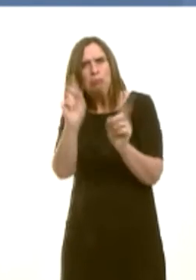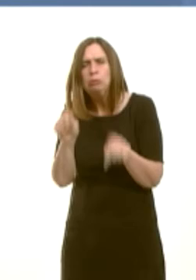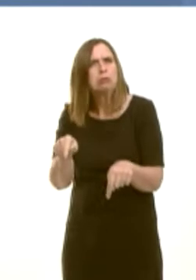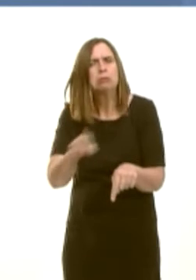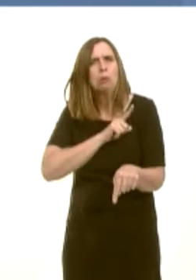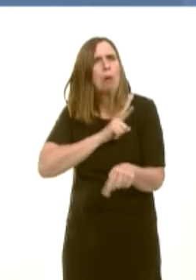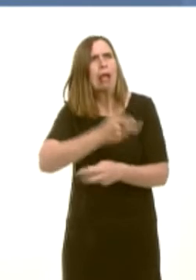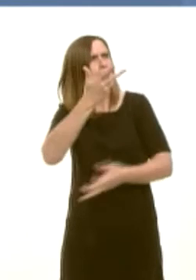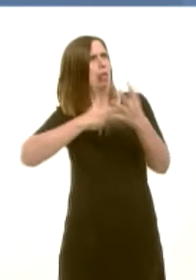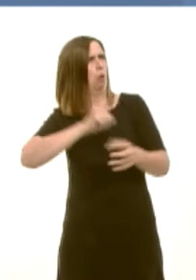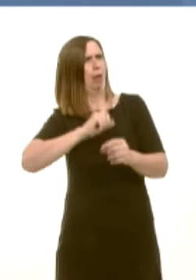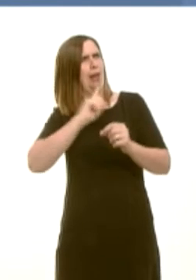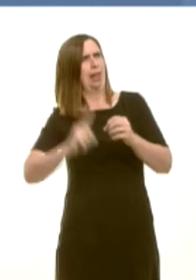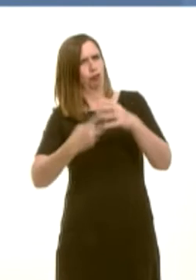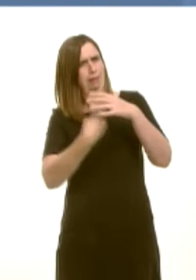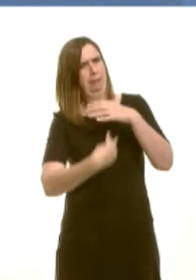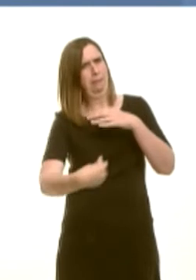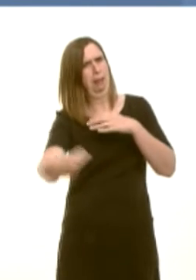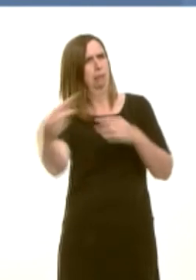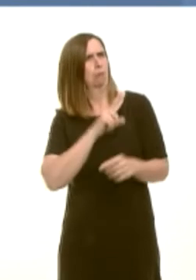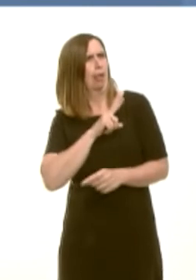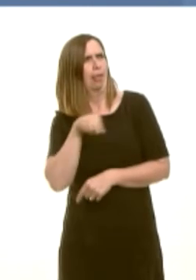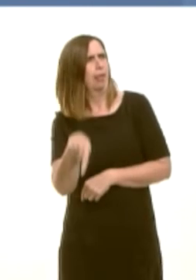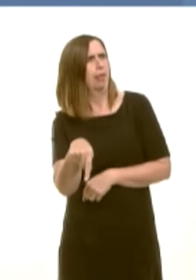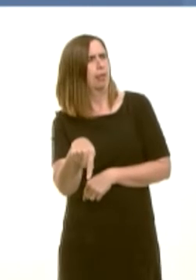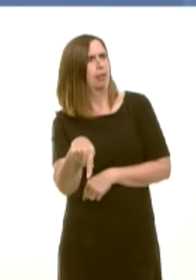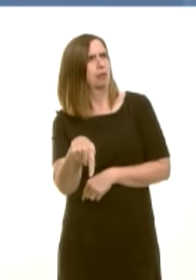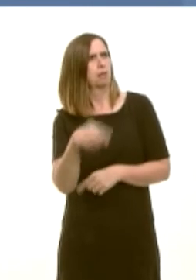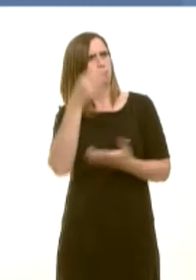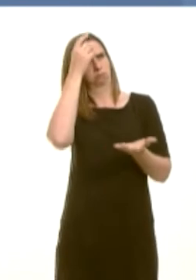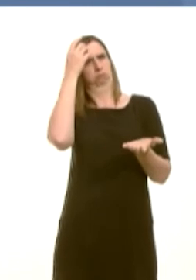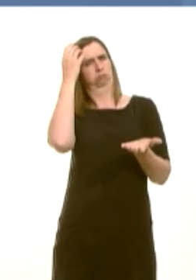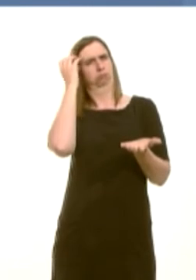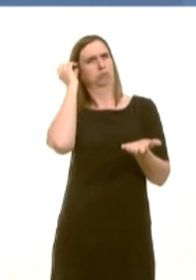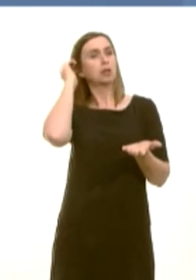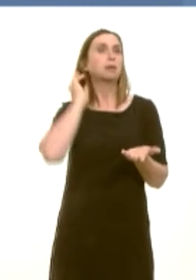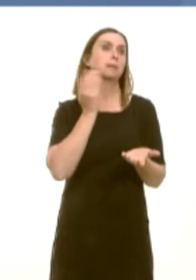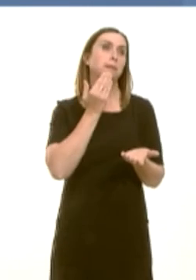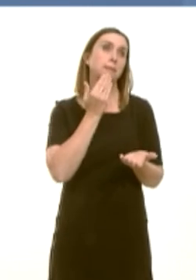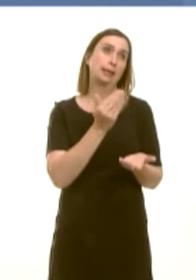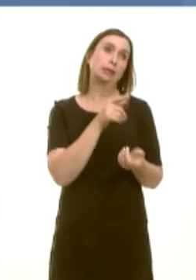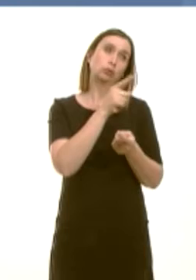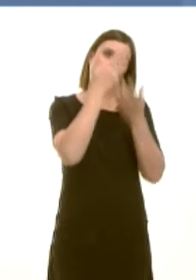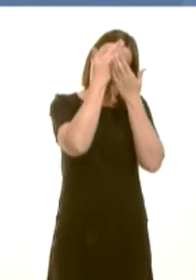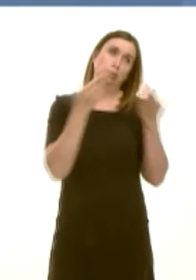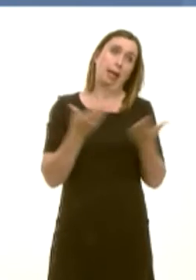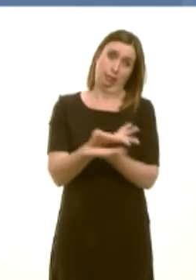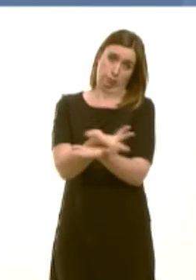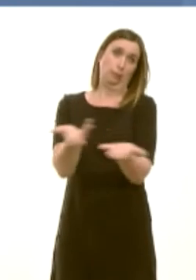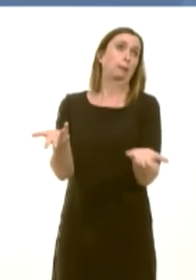whyónot even a word without prejudice. Could you treat my constituents with a little respect,